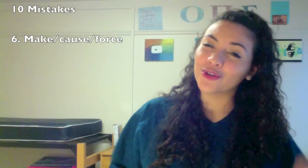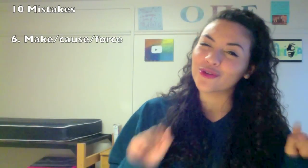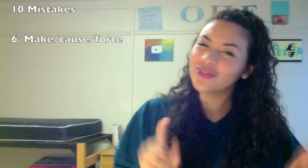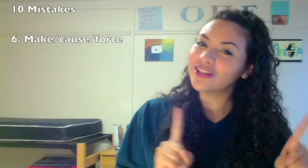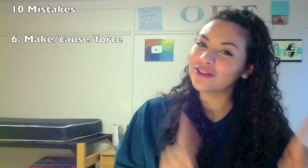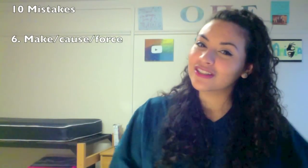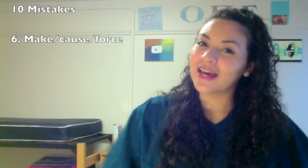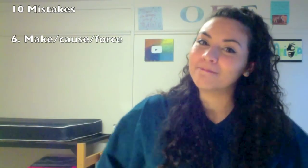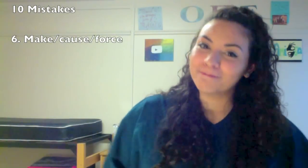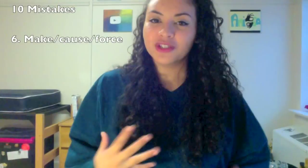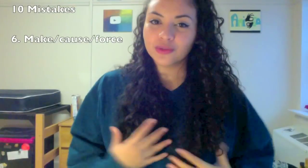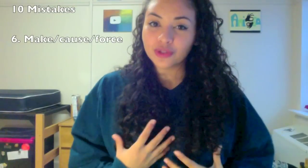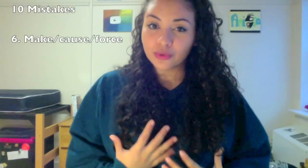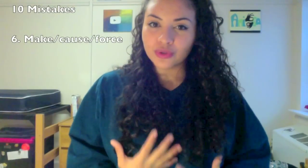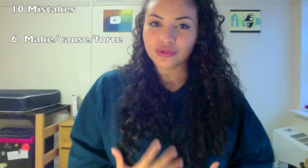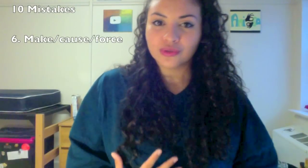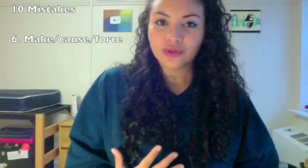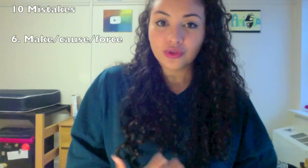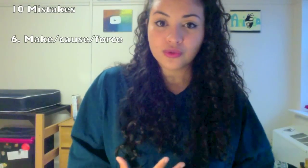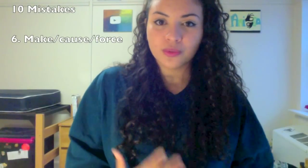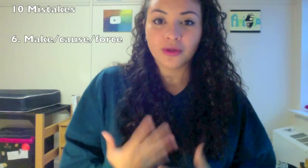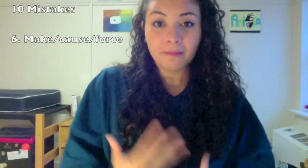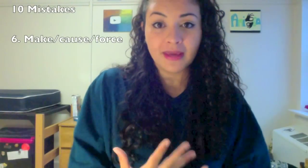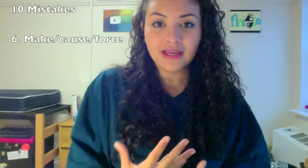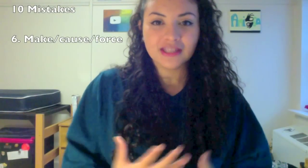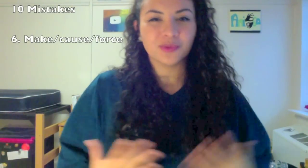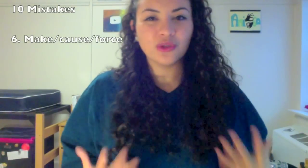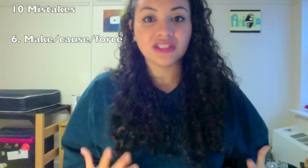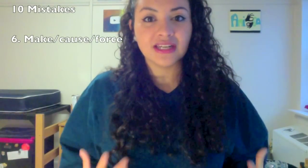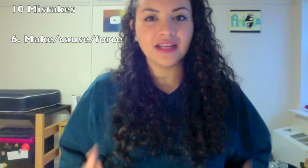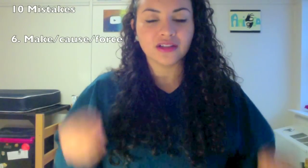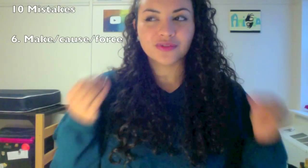for a really long time. Make sure when you use the word Make, Because we use it in English